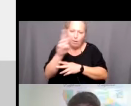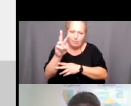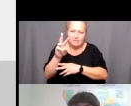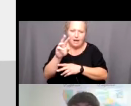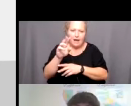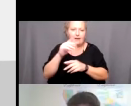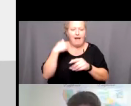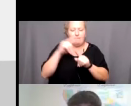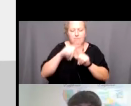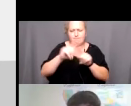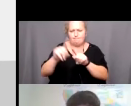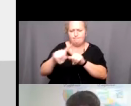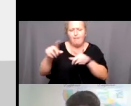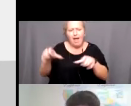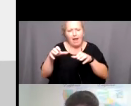that the State is taking to address climate risk